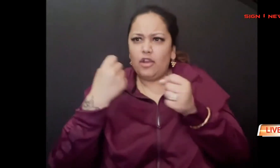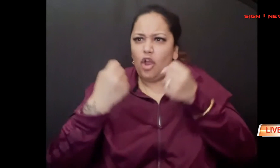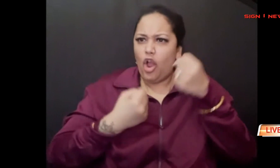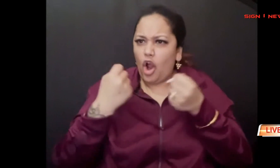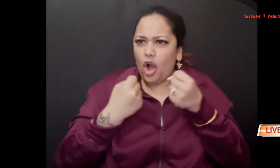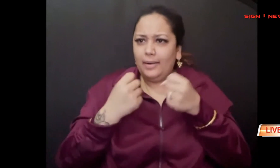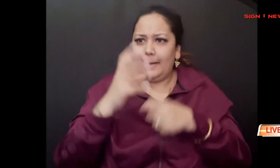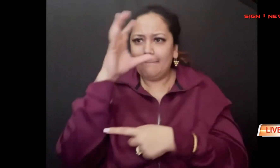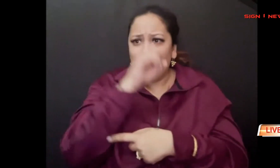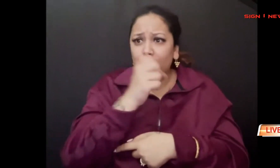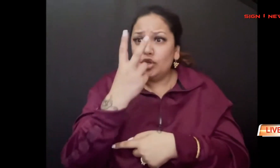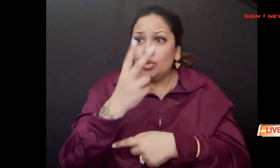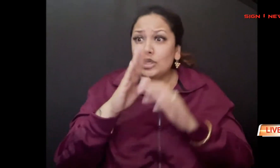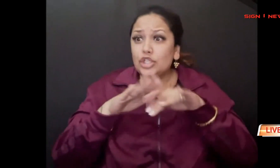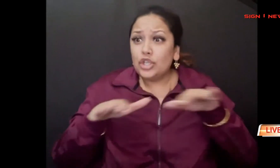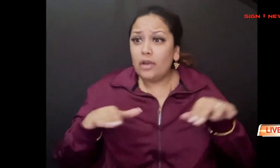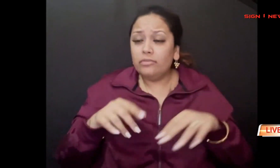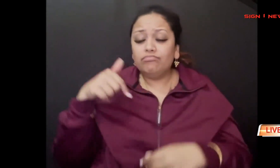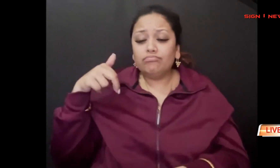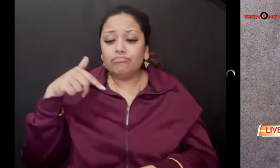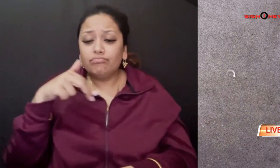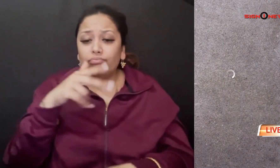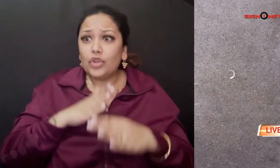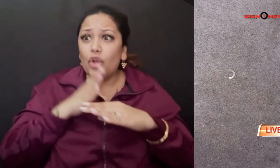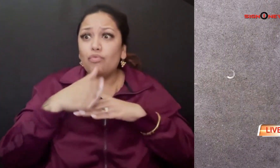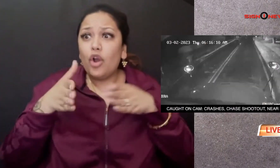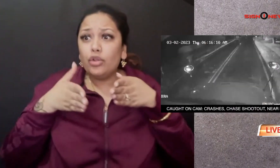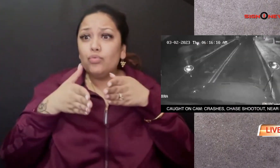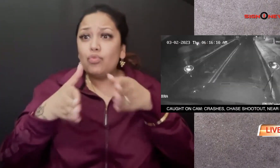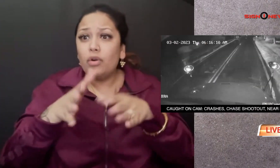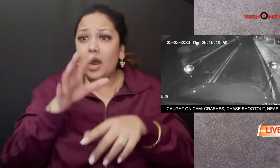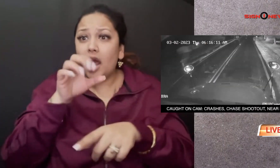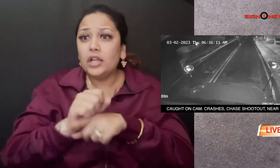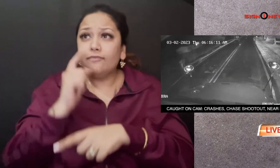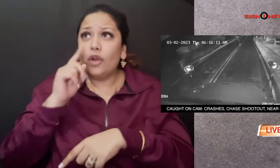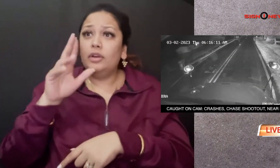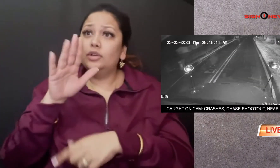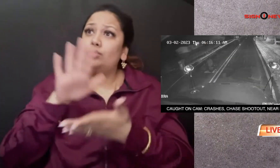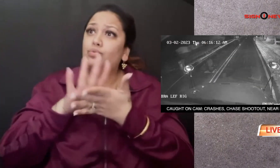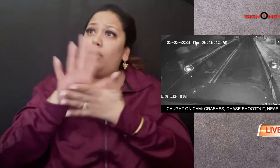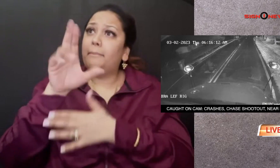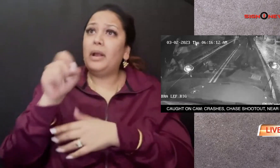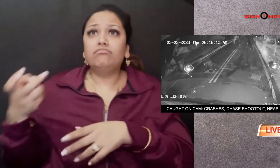Watch is a speeding car nearly misses two children crossing the road to catch their school bus.